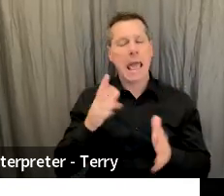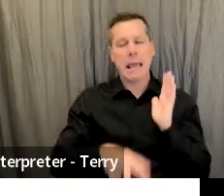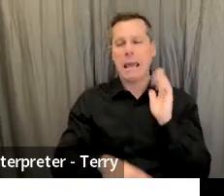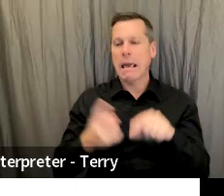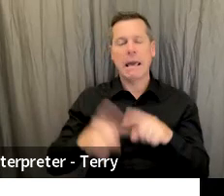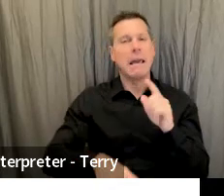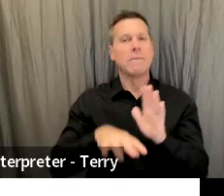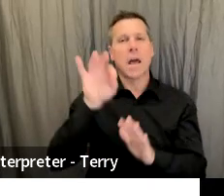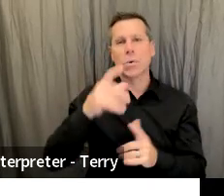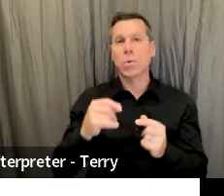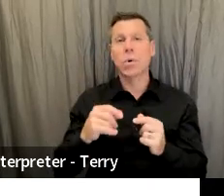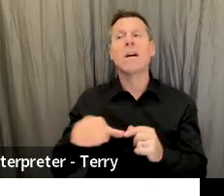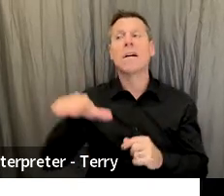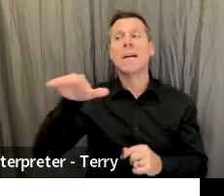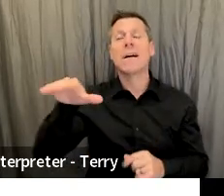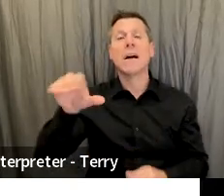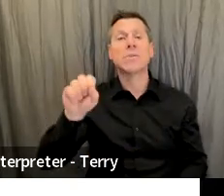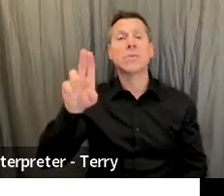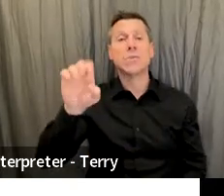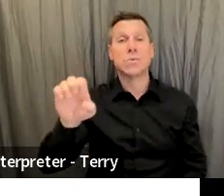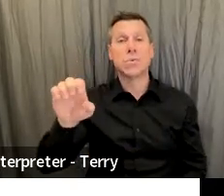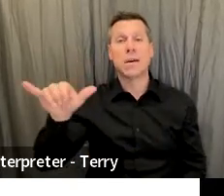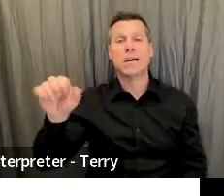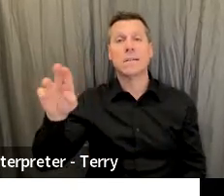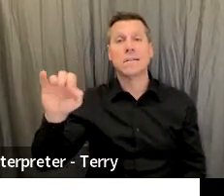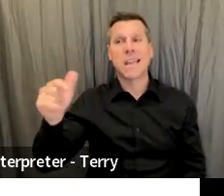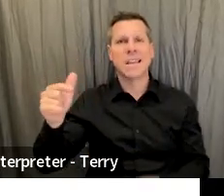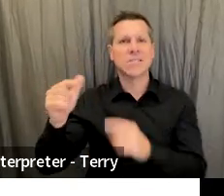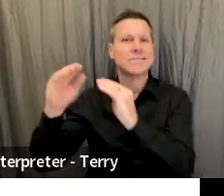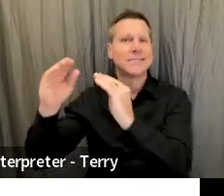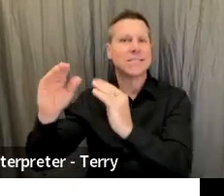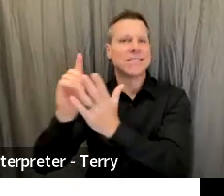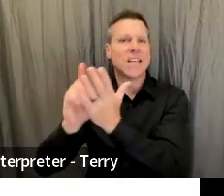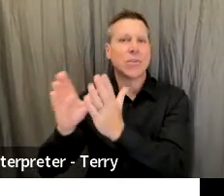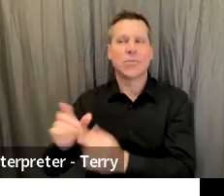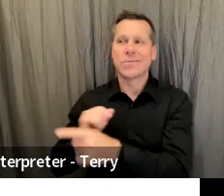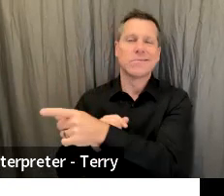Su Yang, our instructional designer. And but